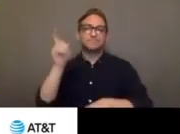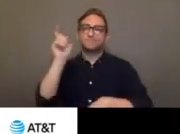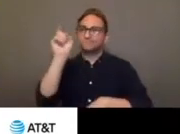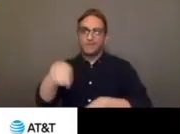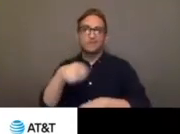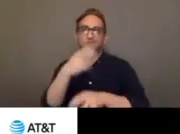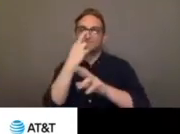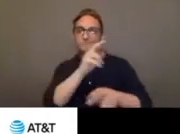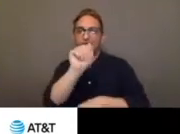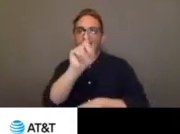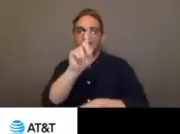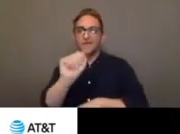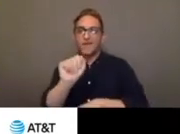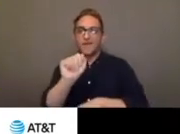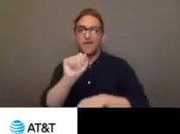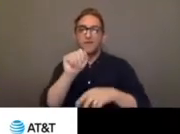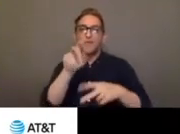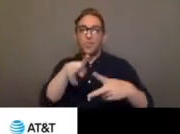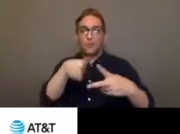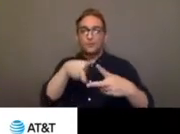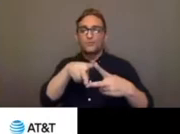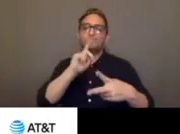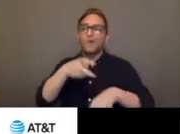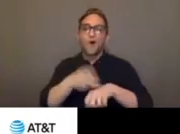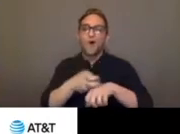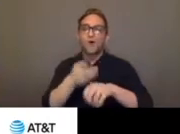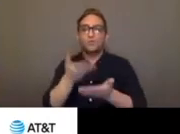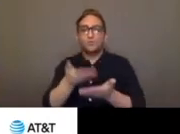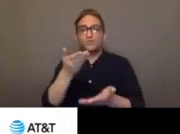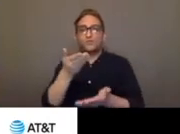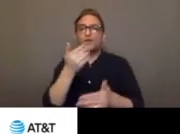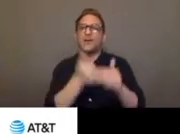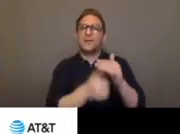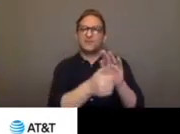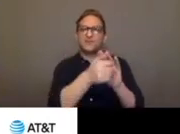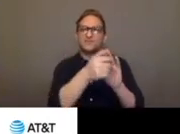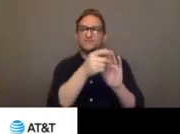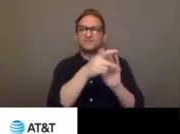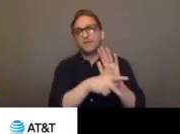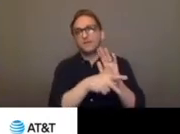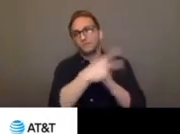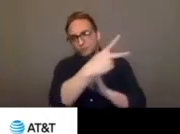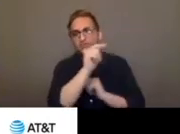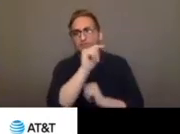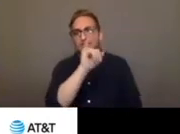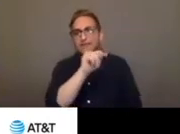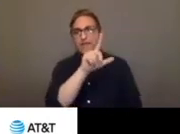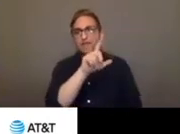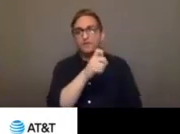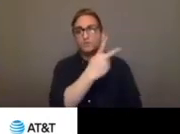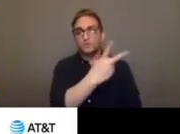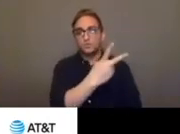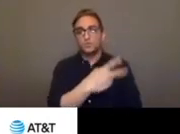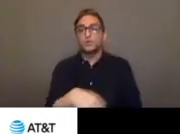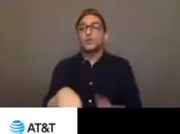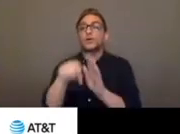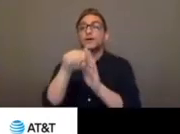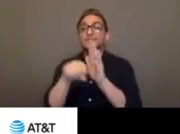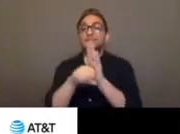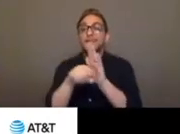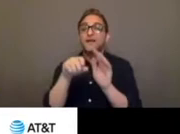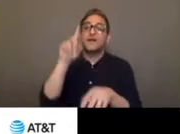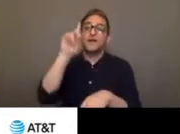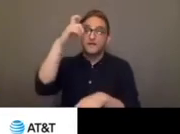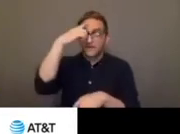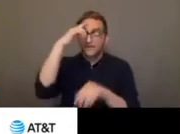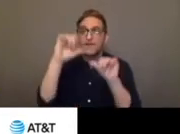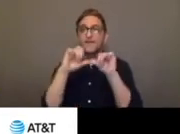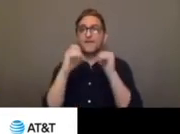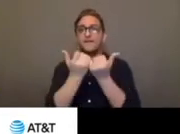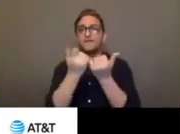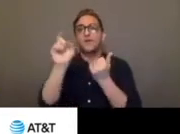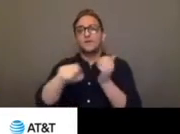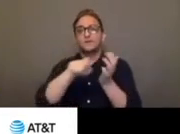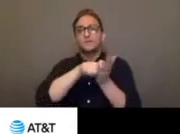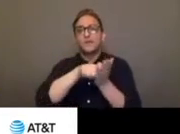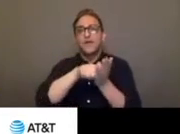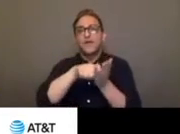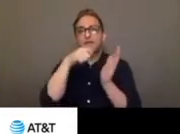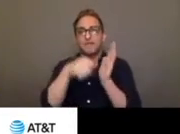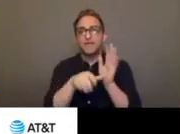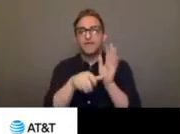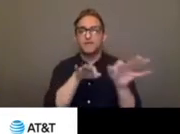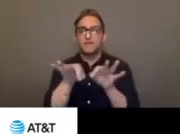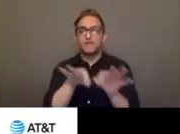Another nuance state and local entities must wright a letter saying why the particular